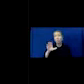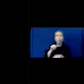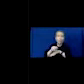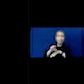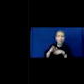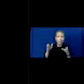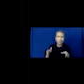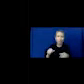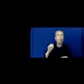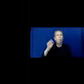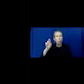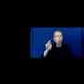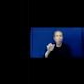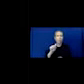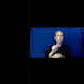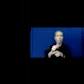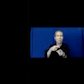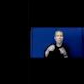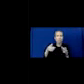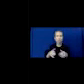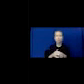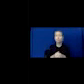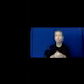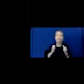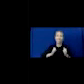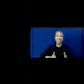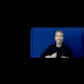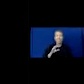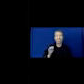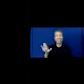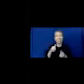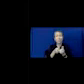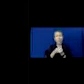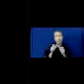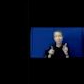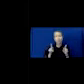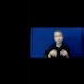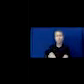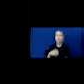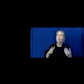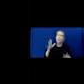specialist, the client and whoever is in their support network like mom or dad, grandparents,